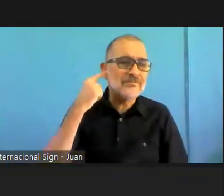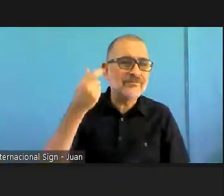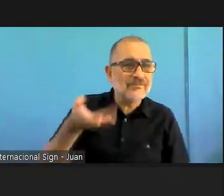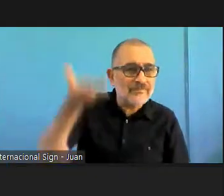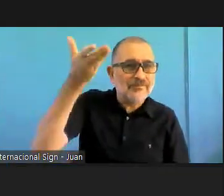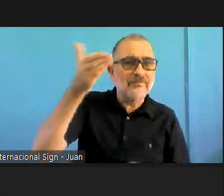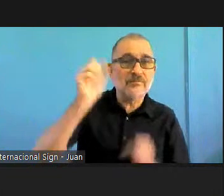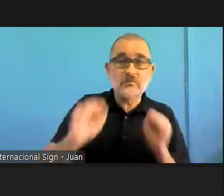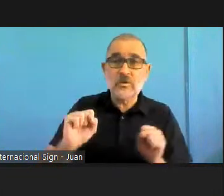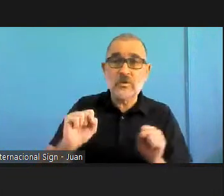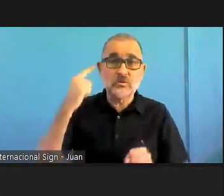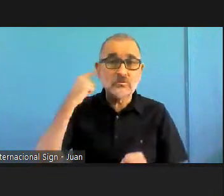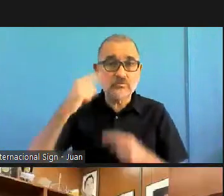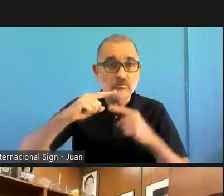Great.